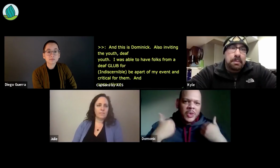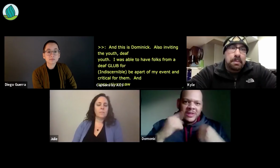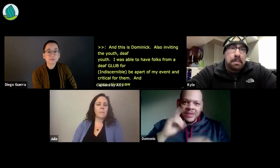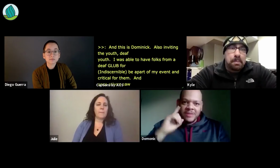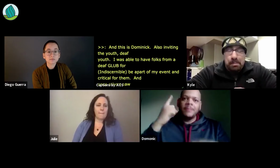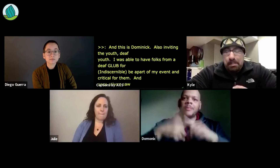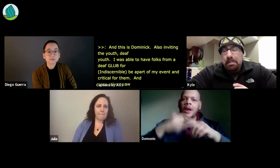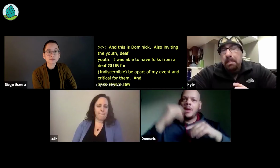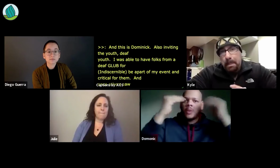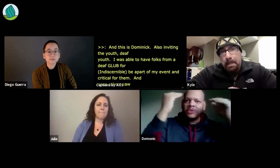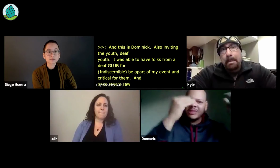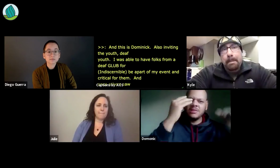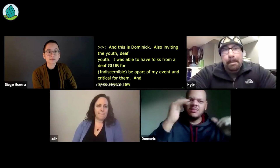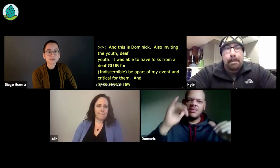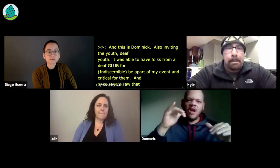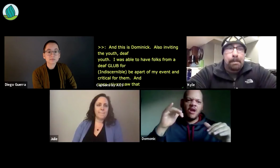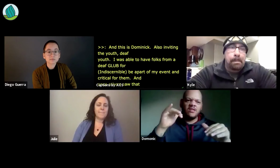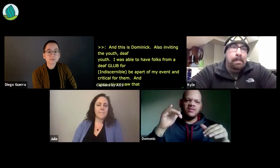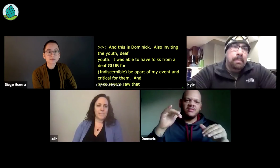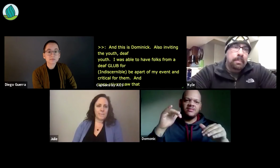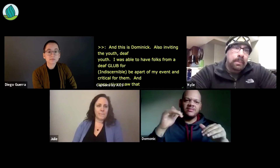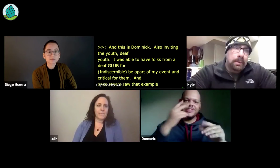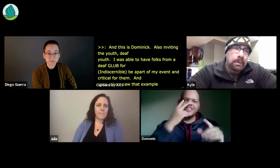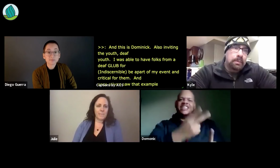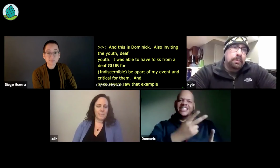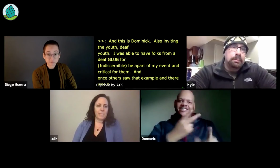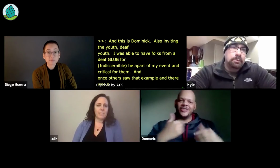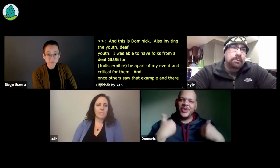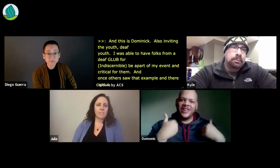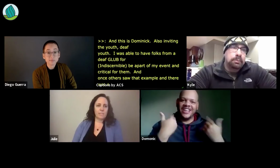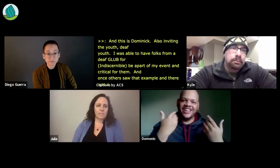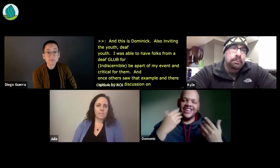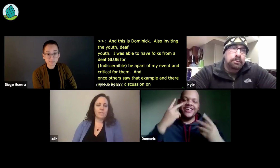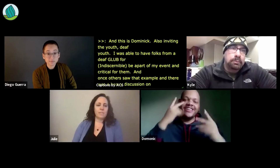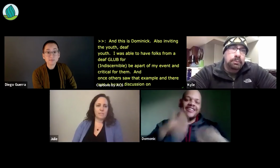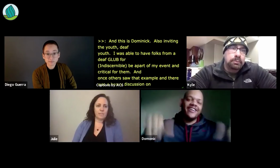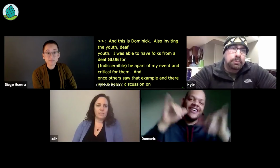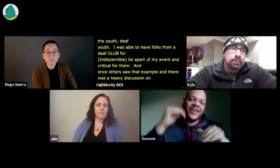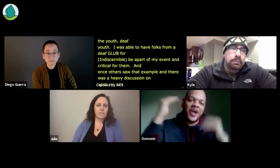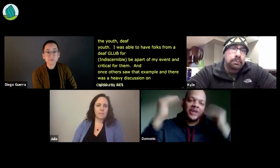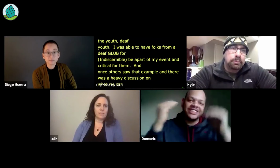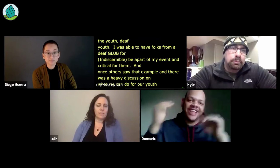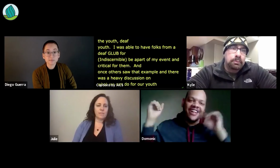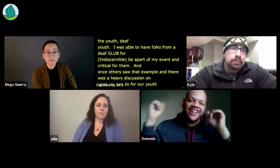we could do for our youth and not only the youth but the adults-- but actually seeing them present--